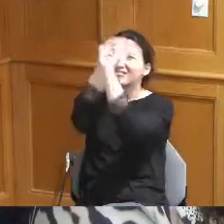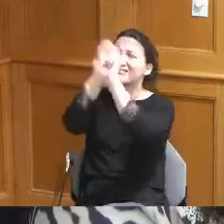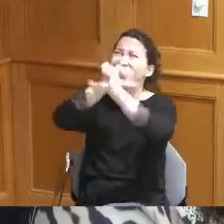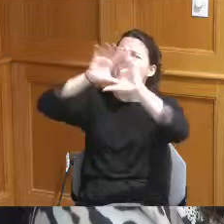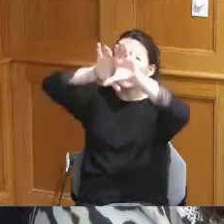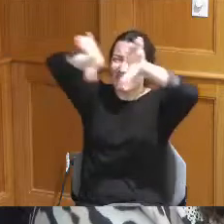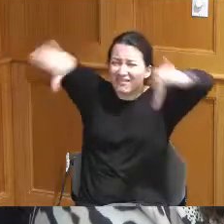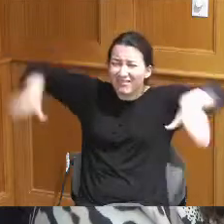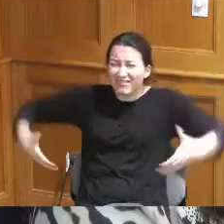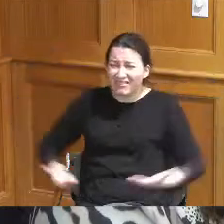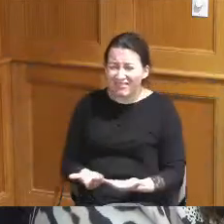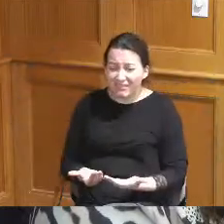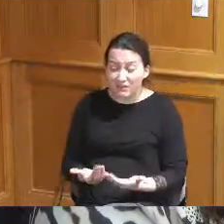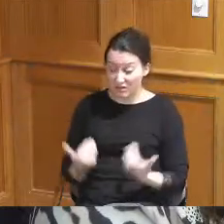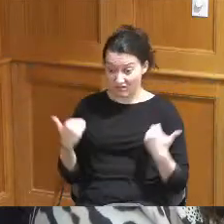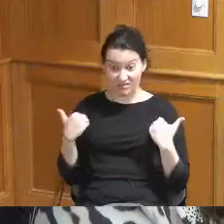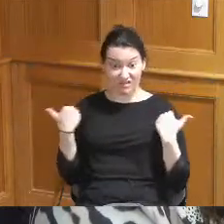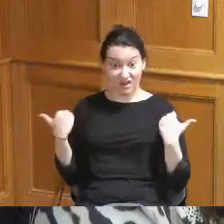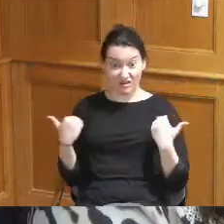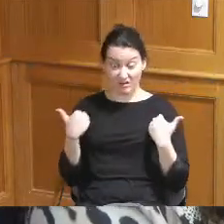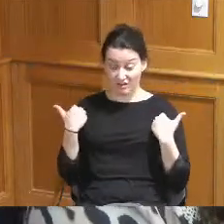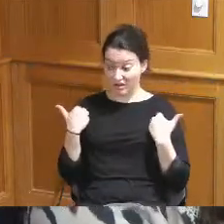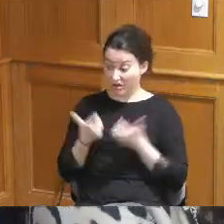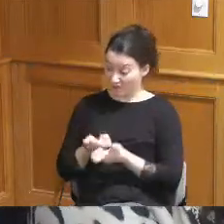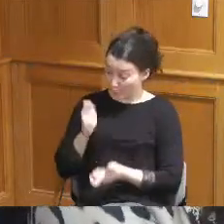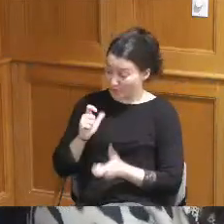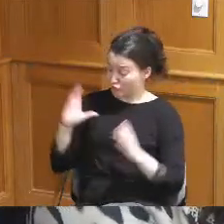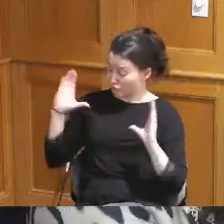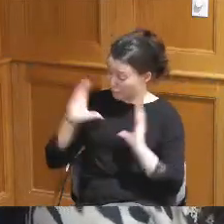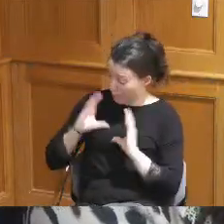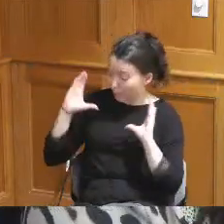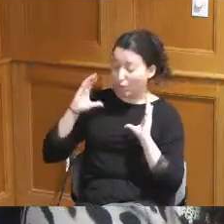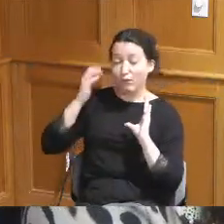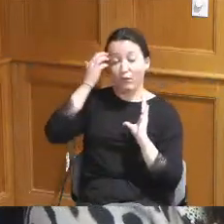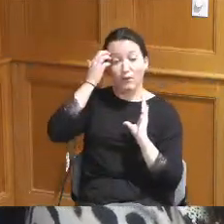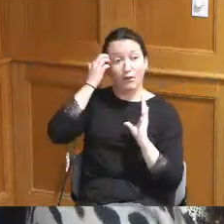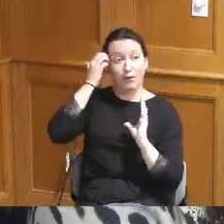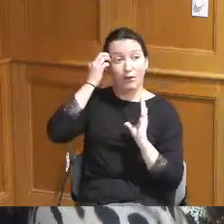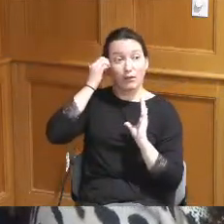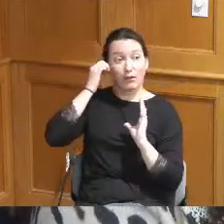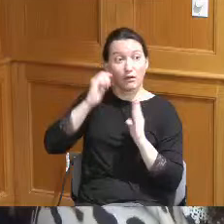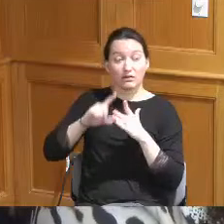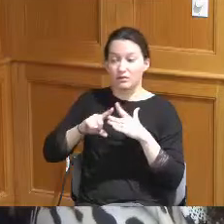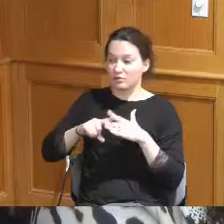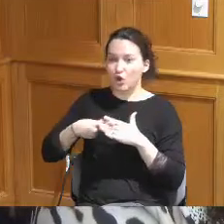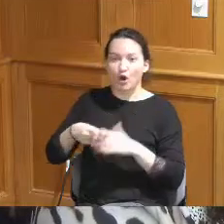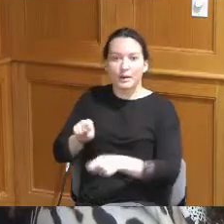we're thinking about our youth keeping them out of trouble we we started the employment job and